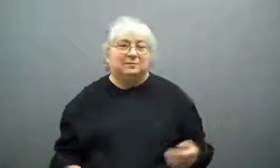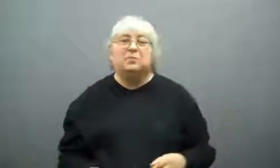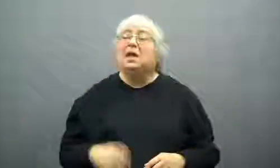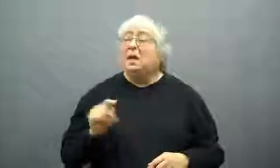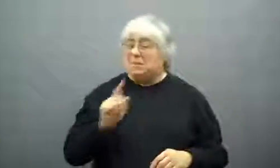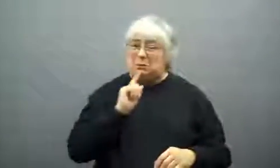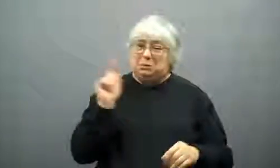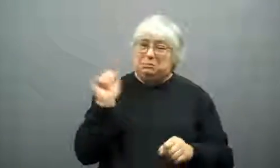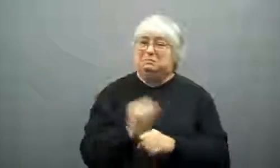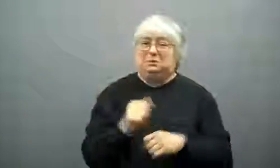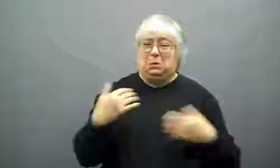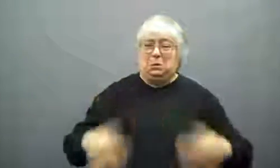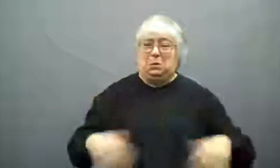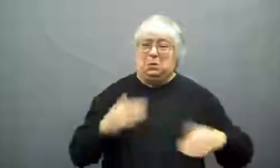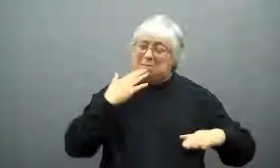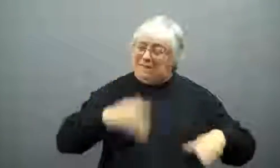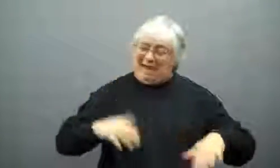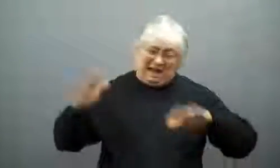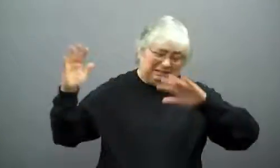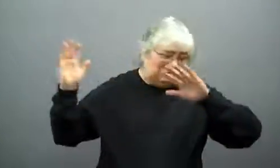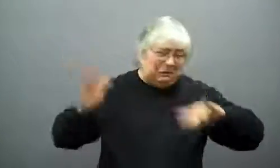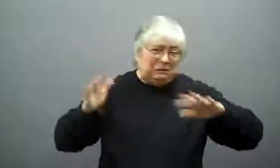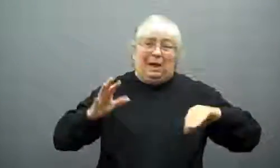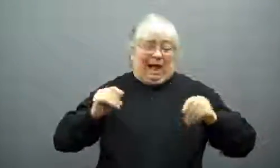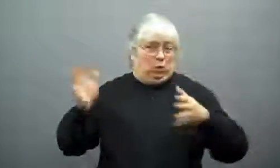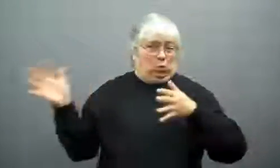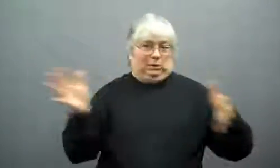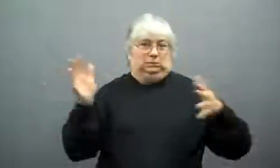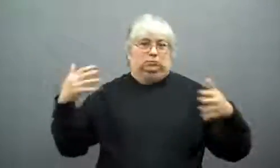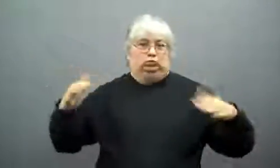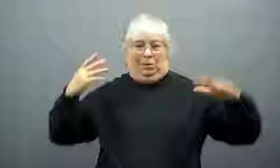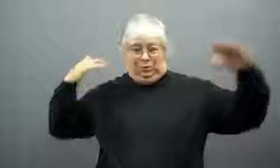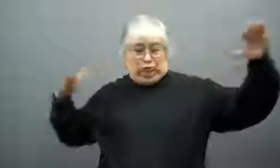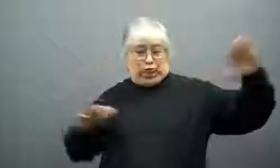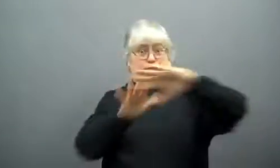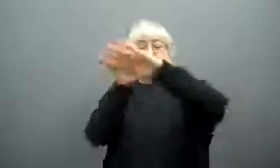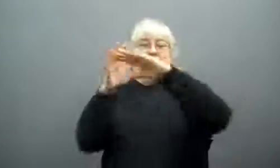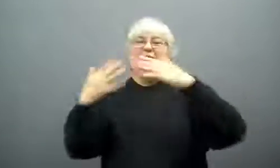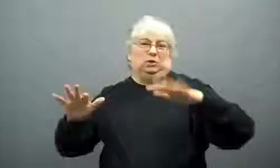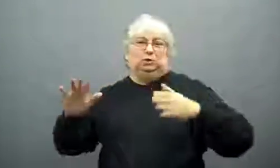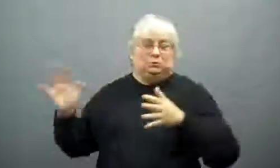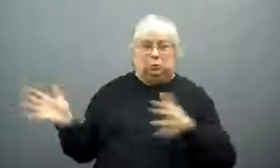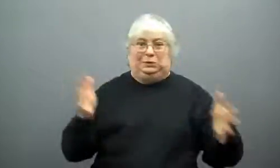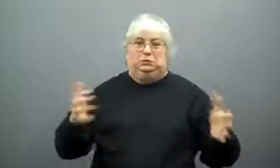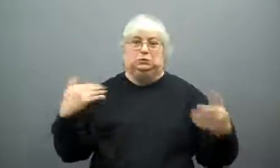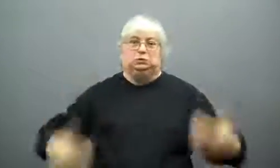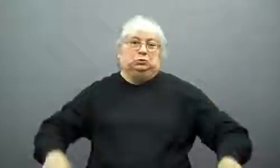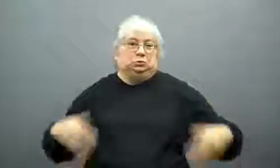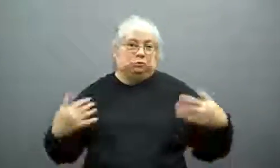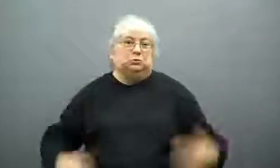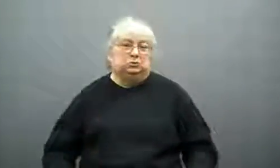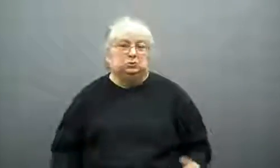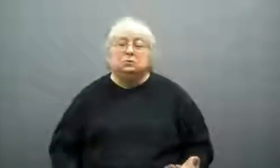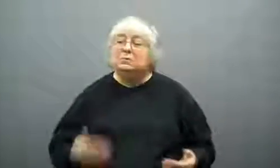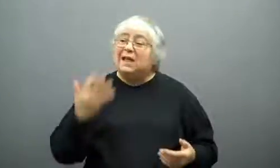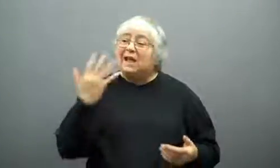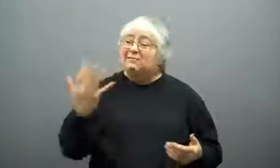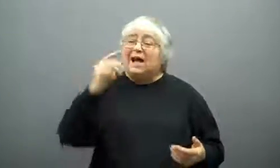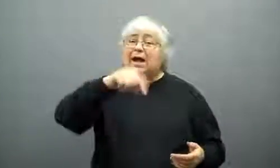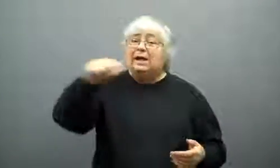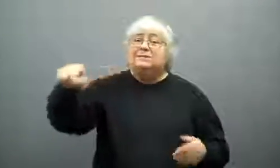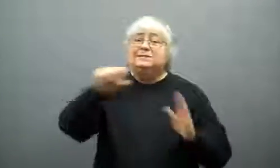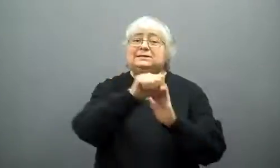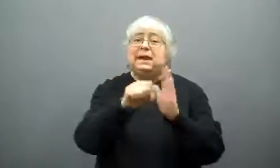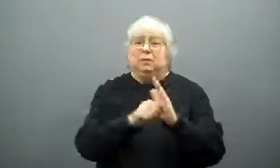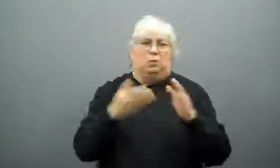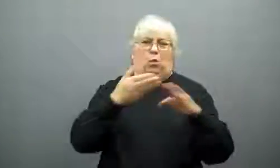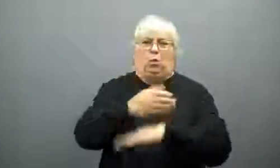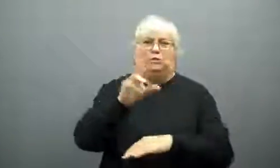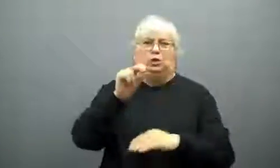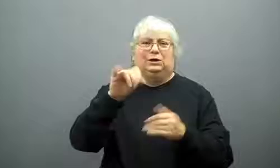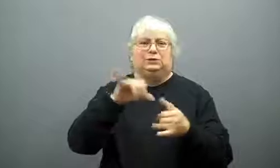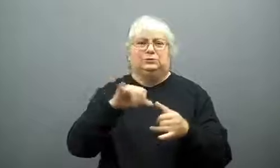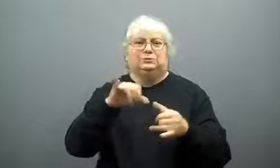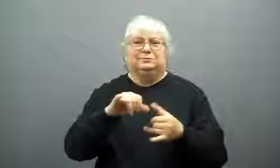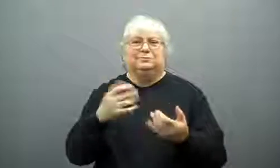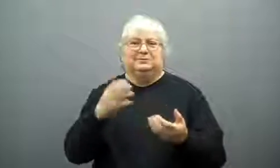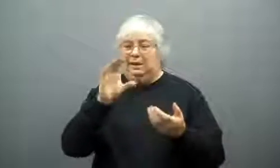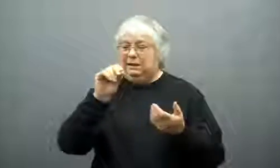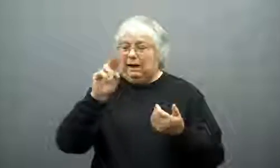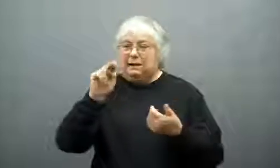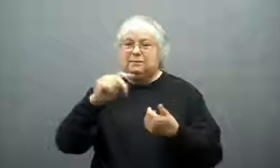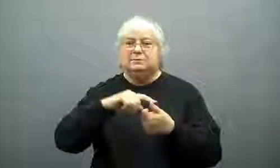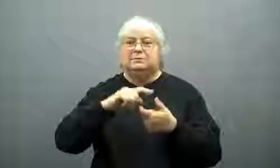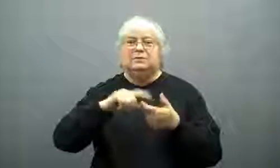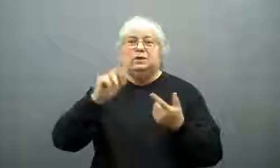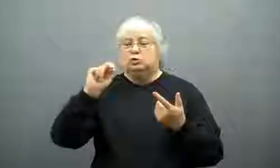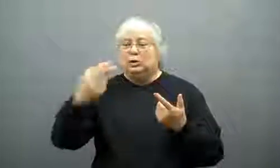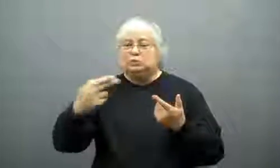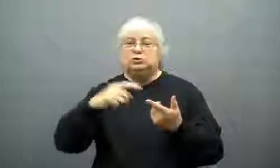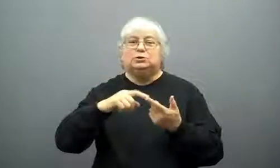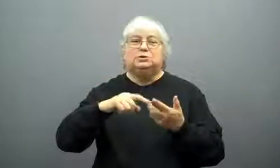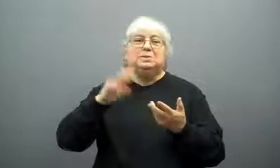The intersection of the streams caused high winds and really heavy snow.